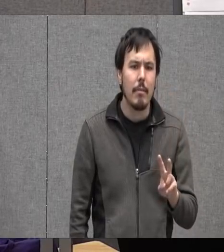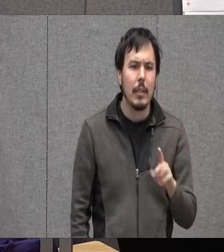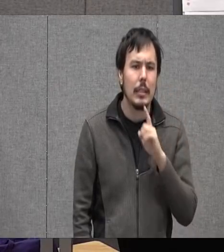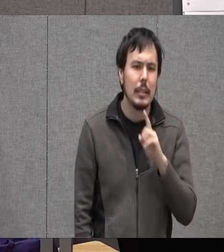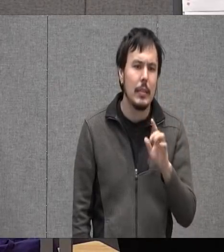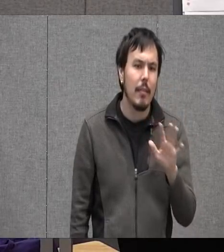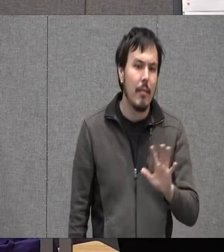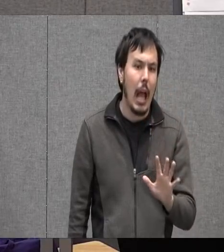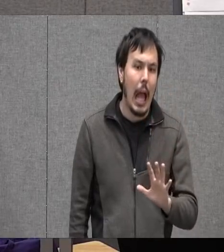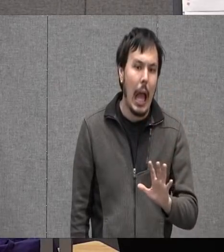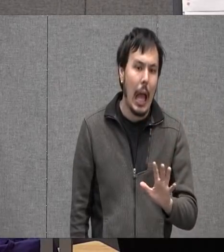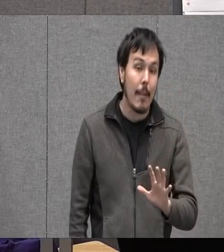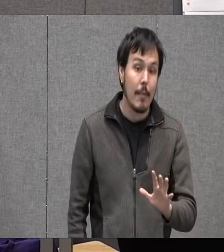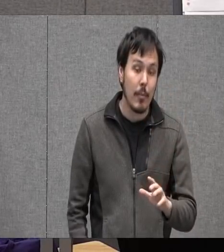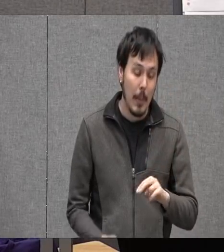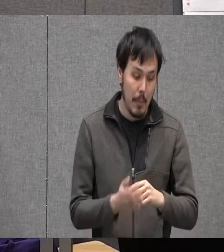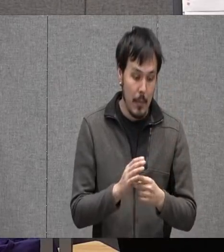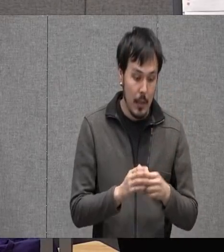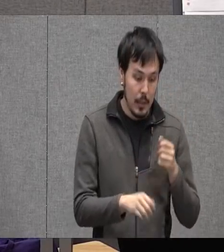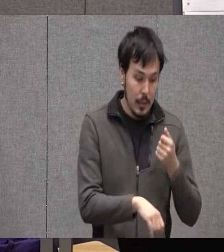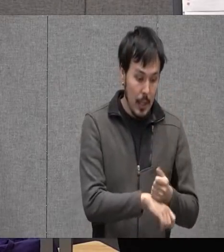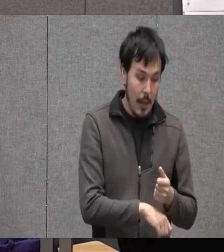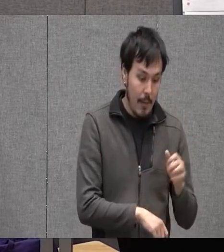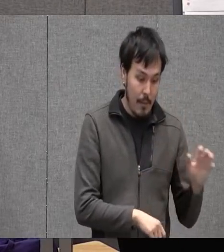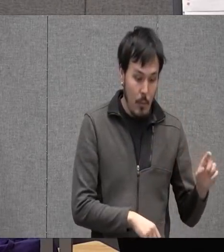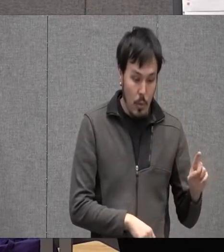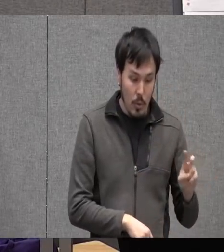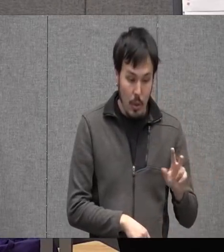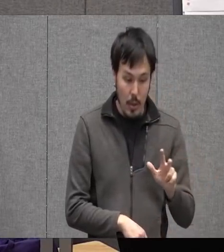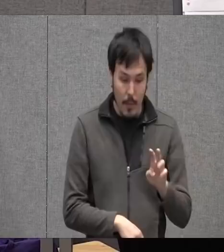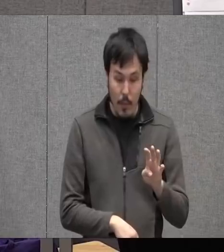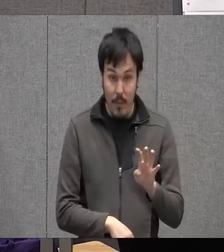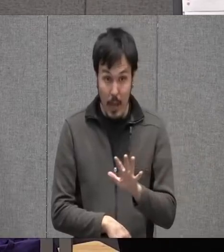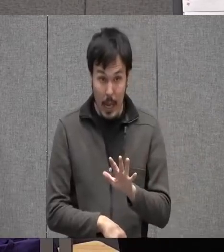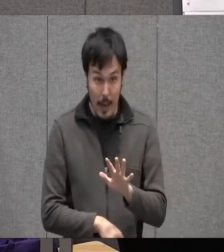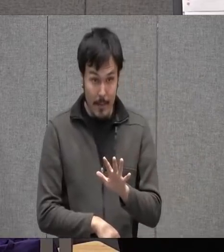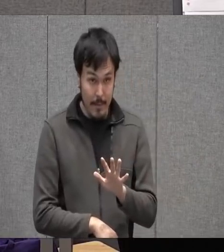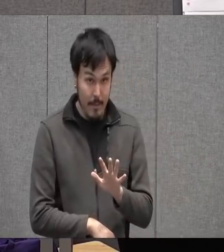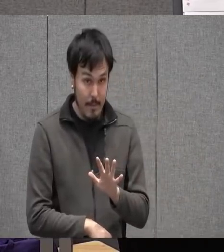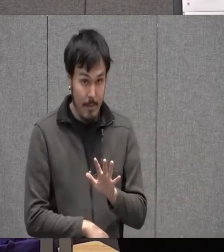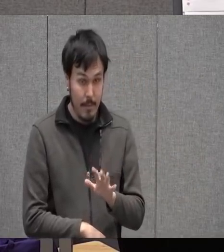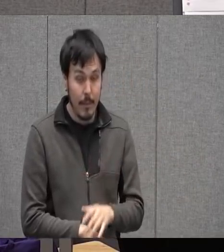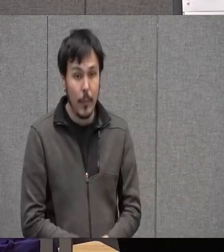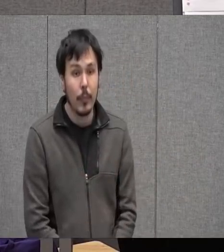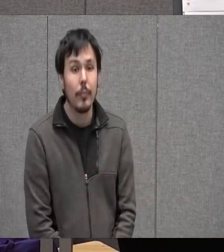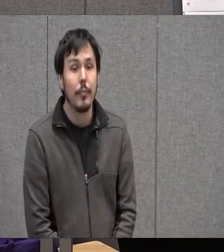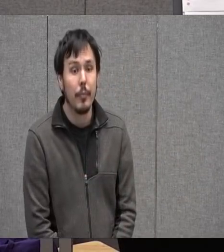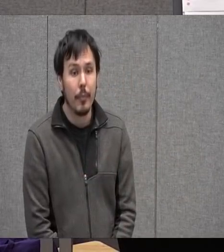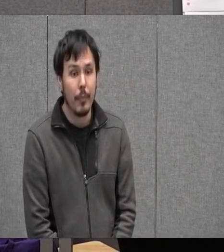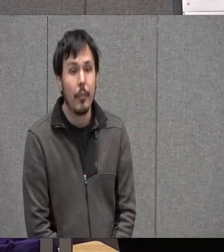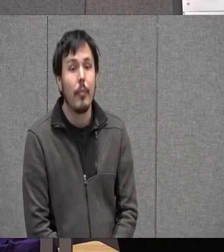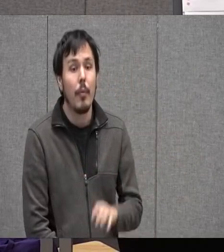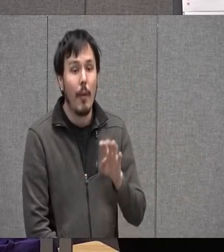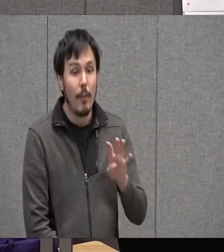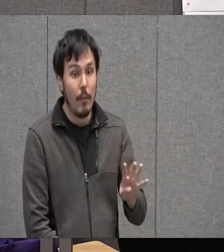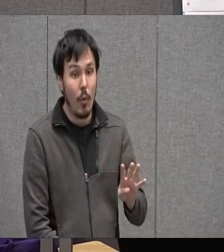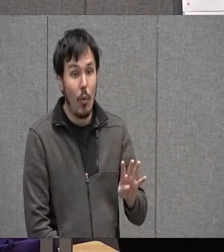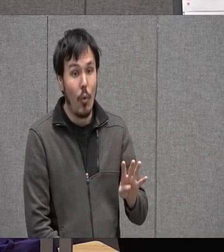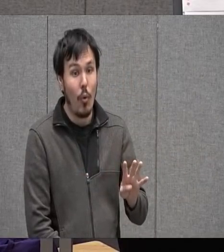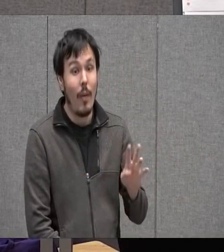So I have to get five spots in between here. So one, two, three, four.